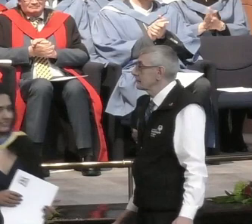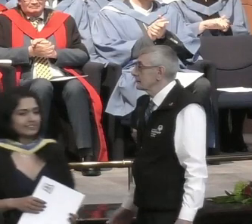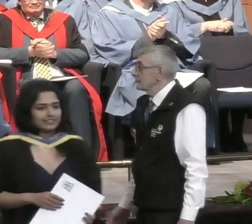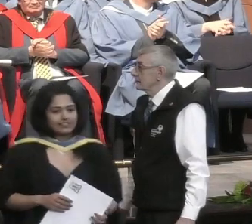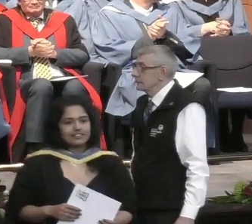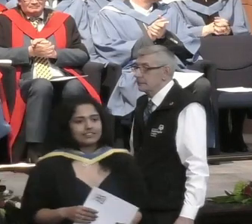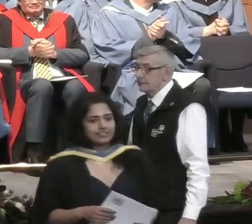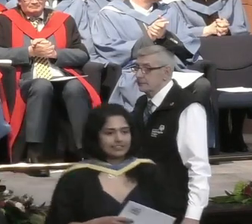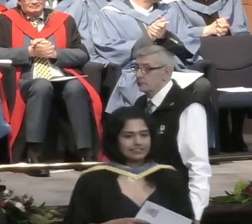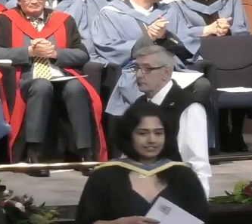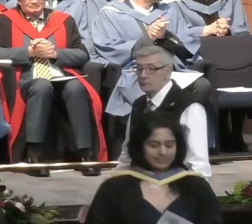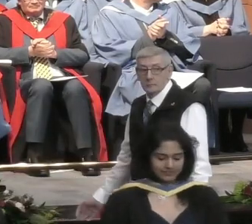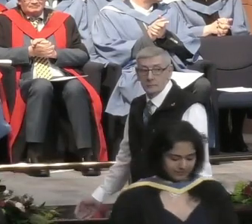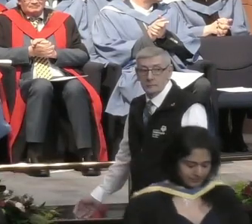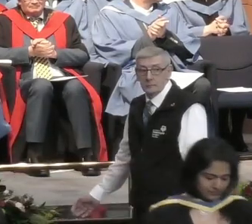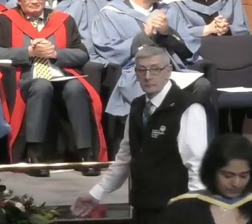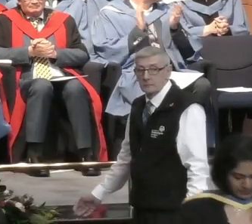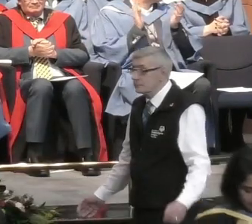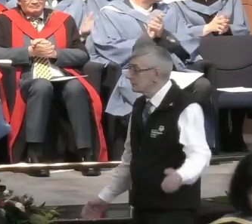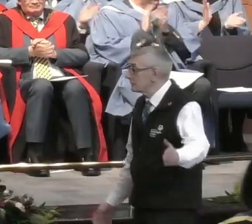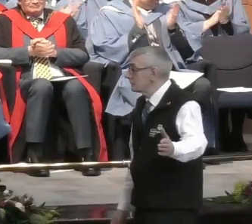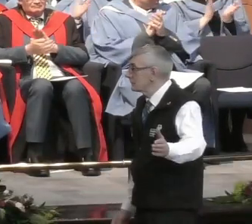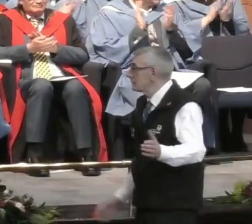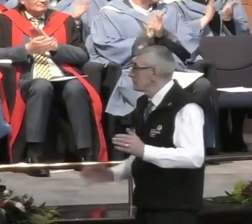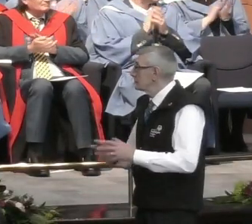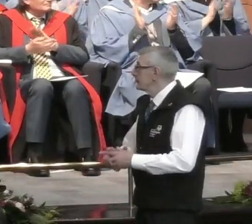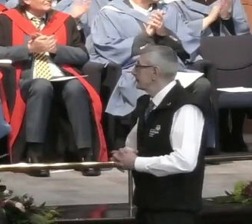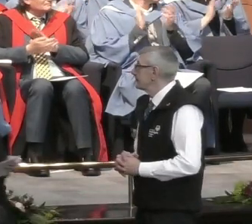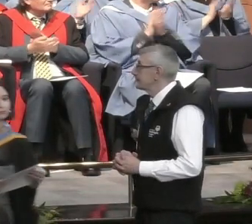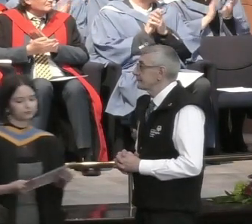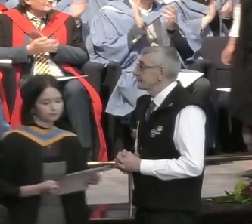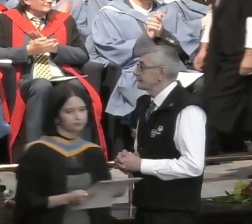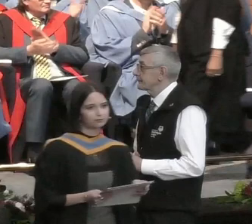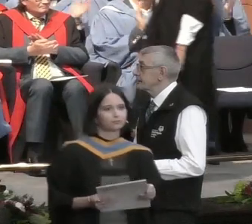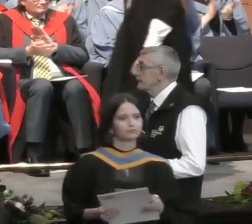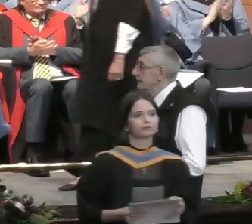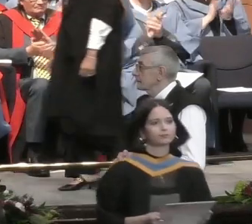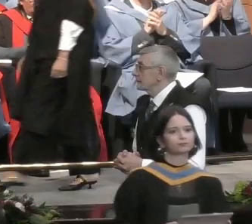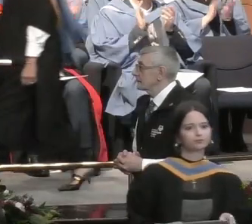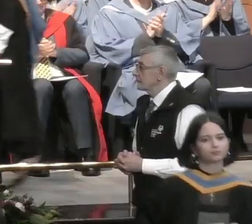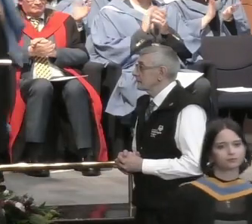Maha Mohammed Salim Sulaiman Al Sahi. (AUDIENCE APPLAUDS)